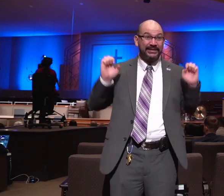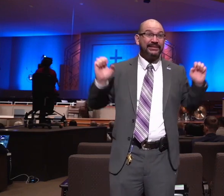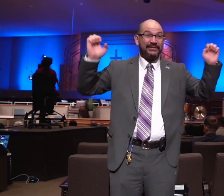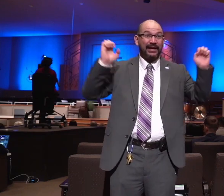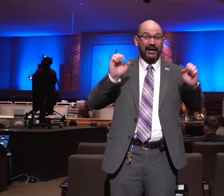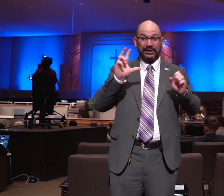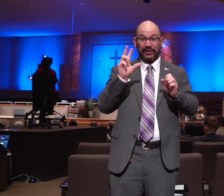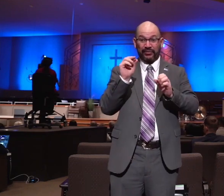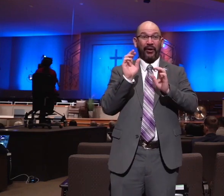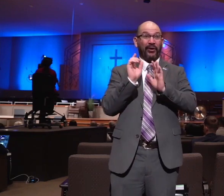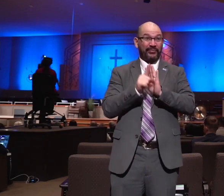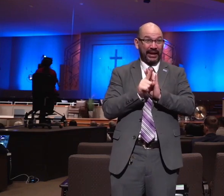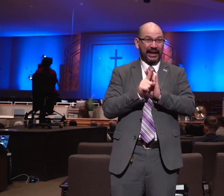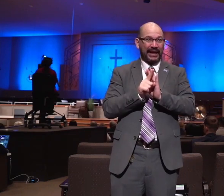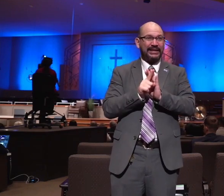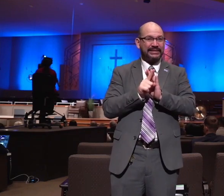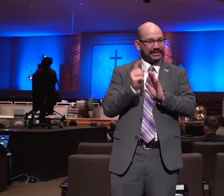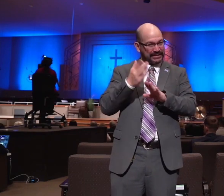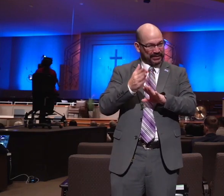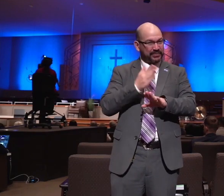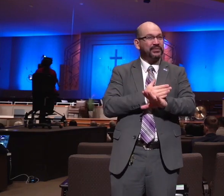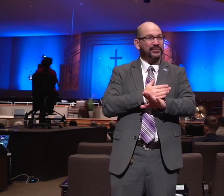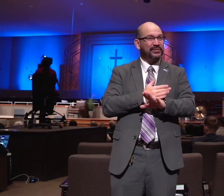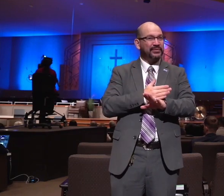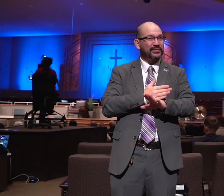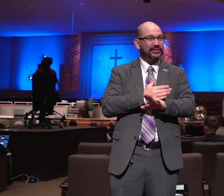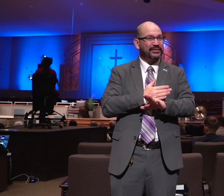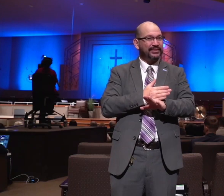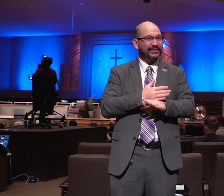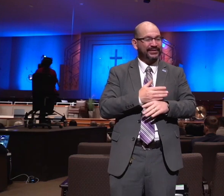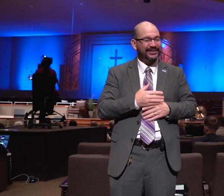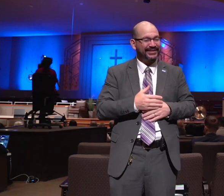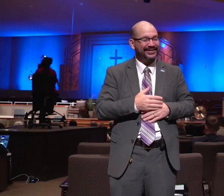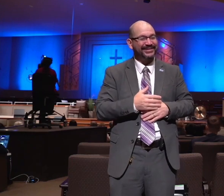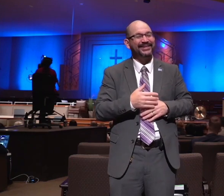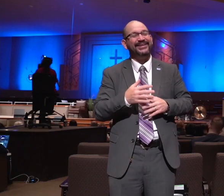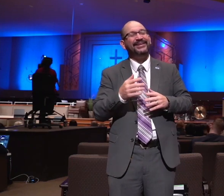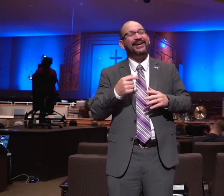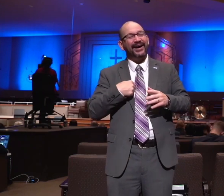hour and my next move is gonna be I'm gonna start moving the pedals